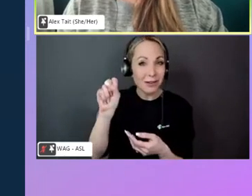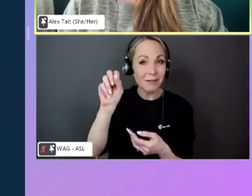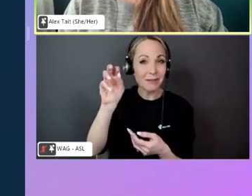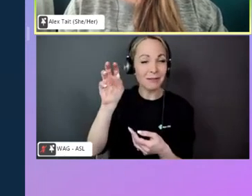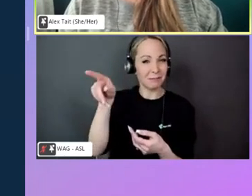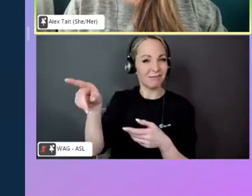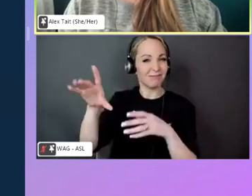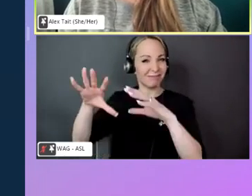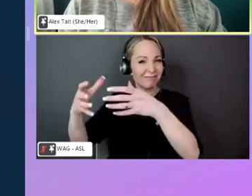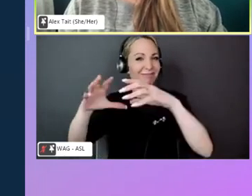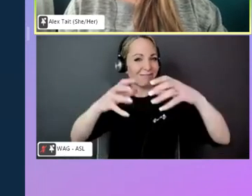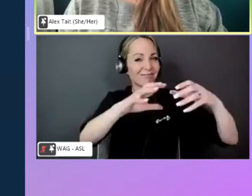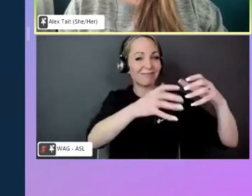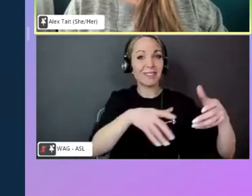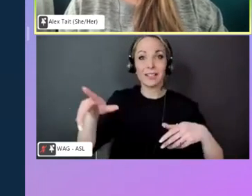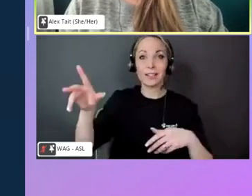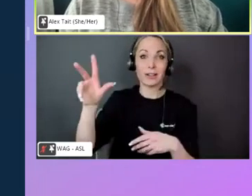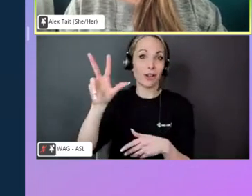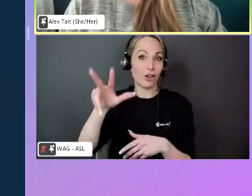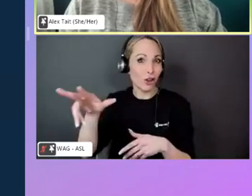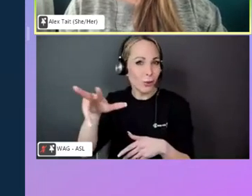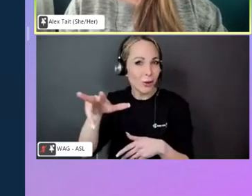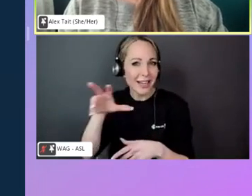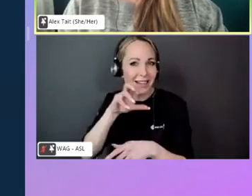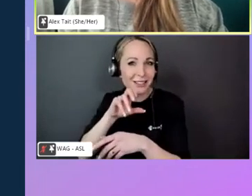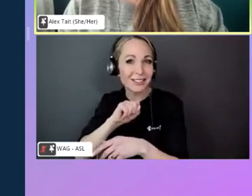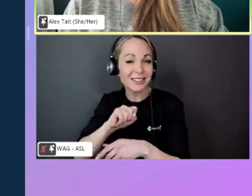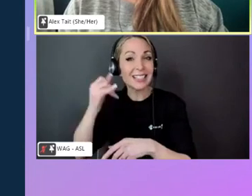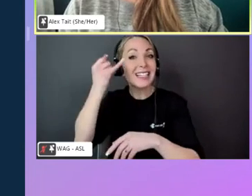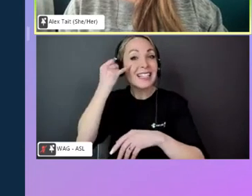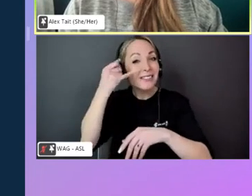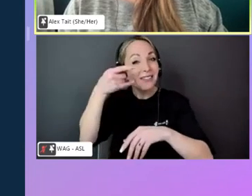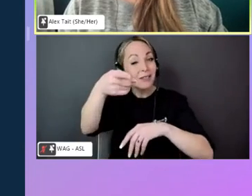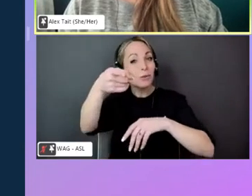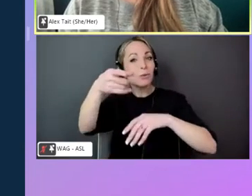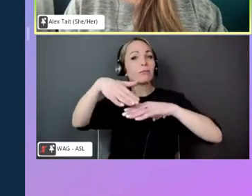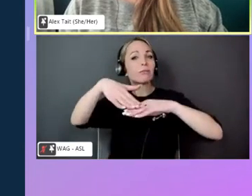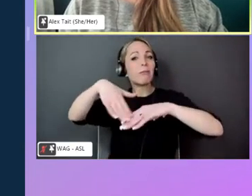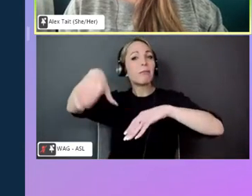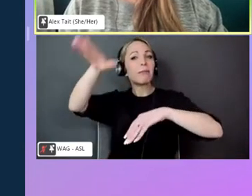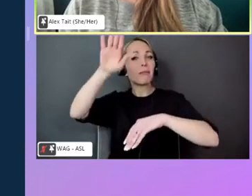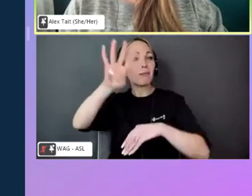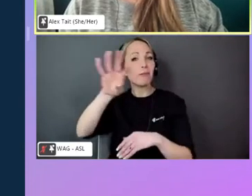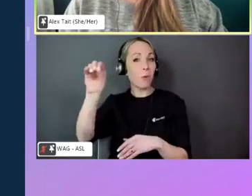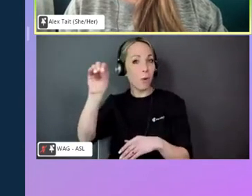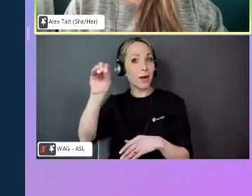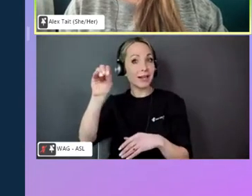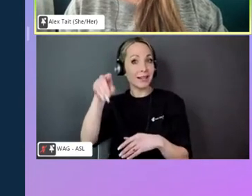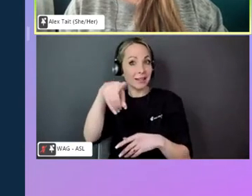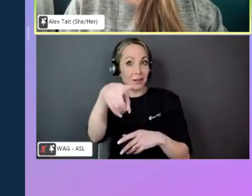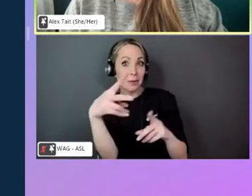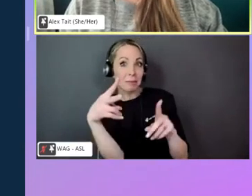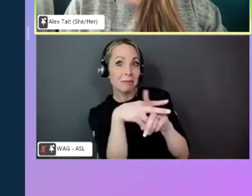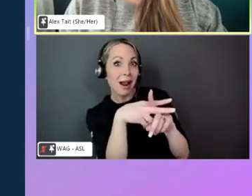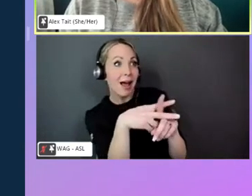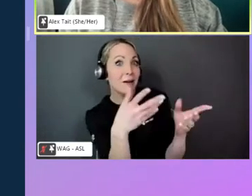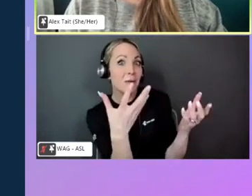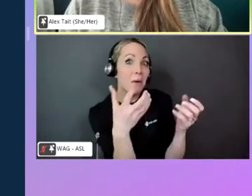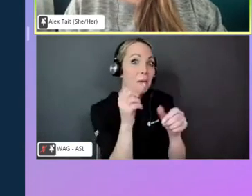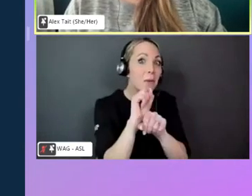LinkedIn and Salesforce, 29. The average age at Microsoft is 33. And more than 200 job seekers